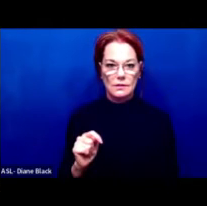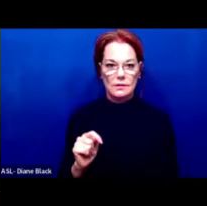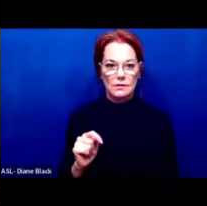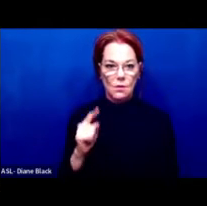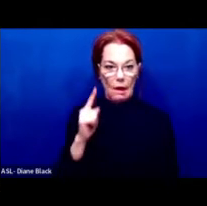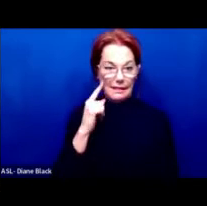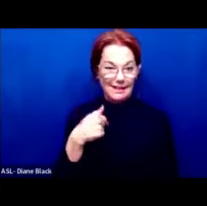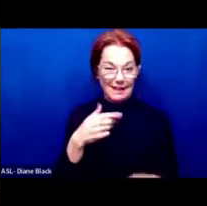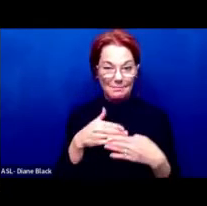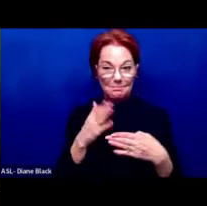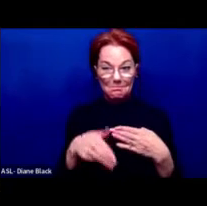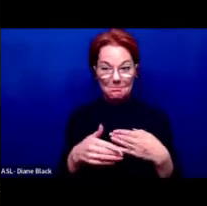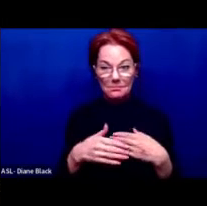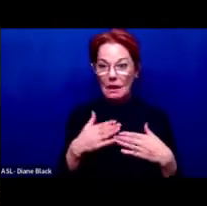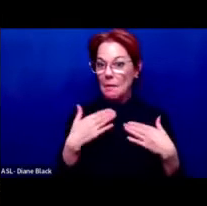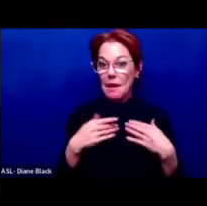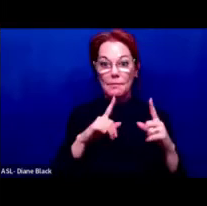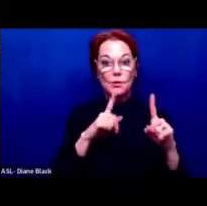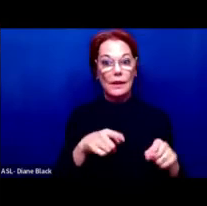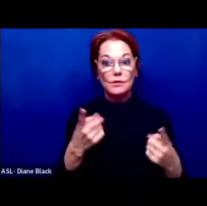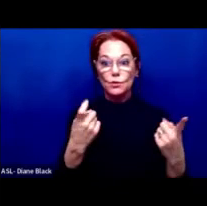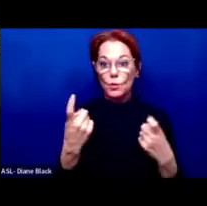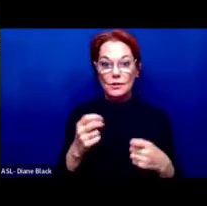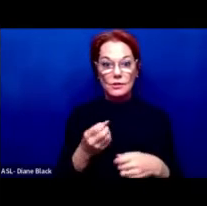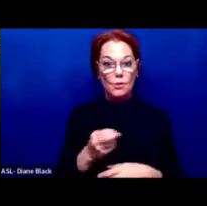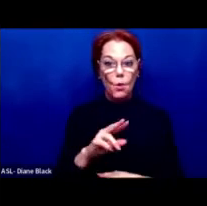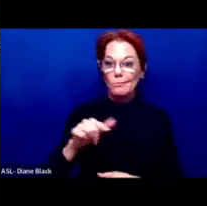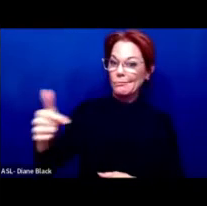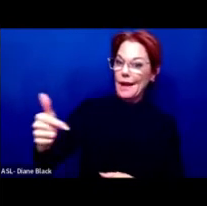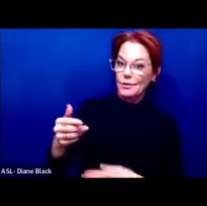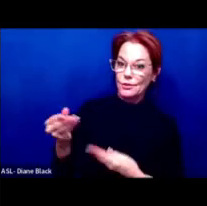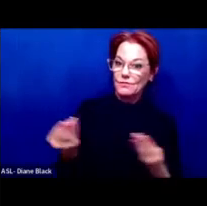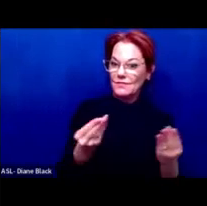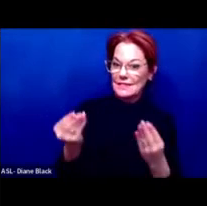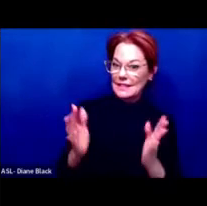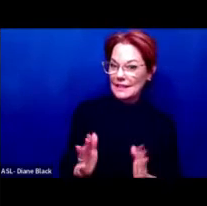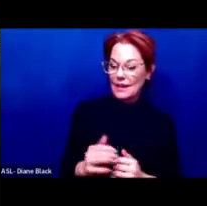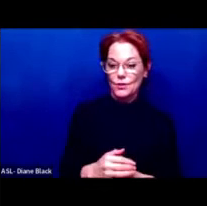I'm happy to address any questions or I'll, I'll turn it back to our facilitator. So some of our our advocates and